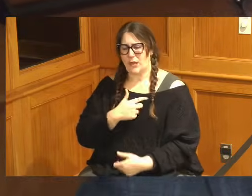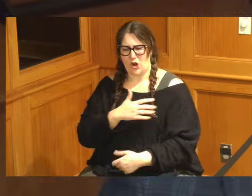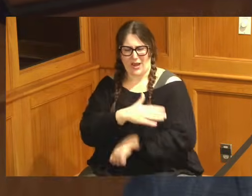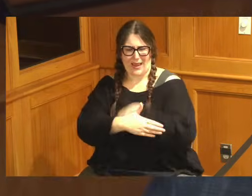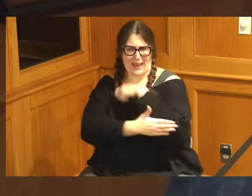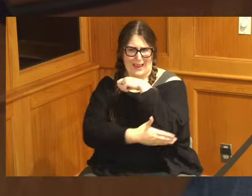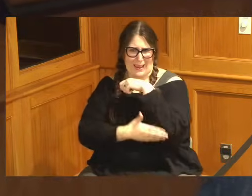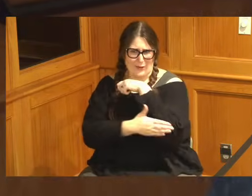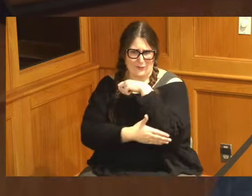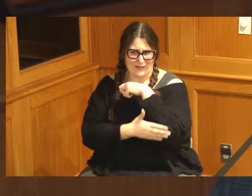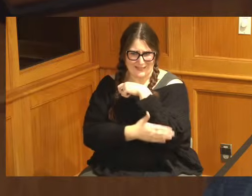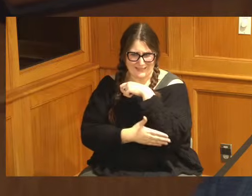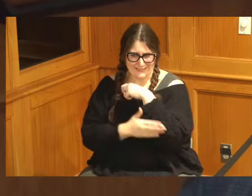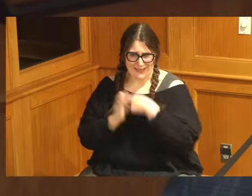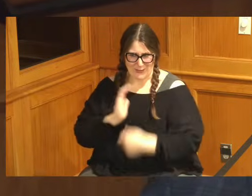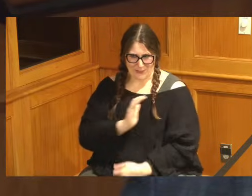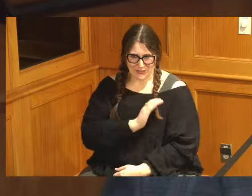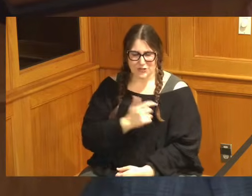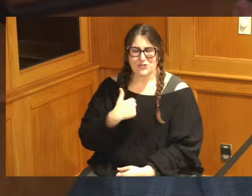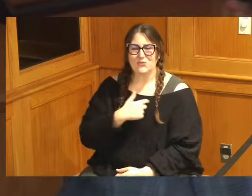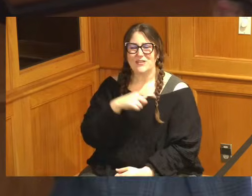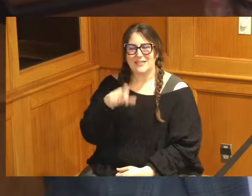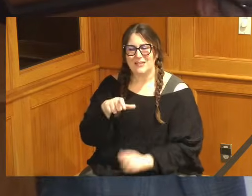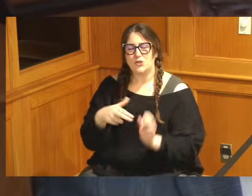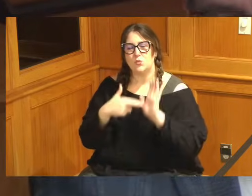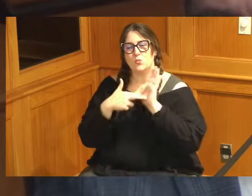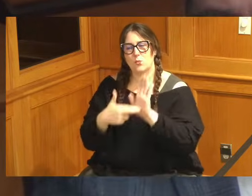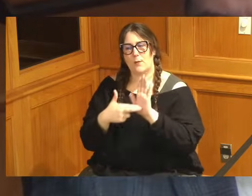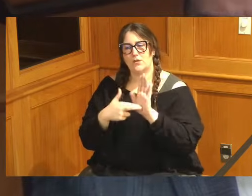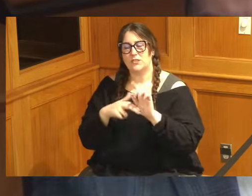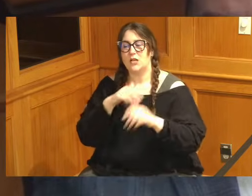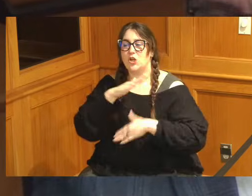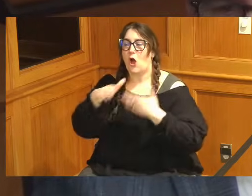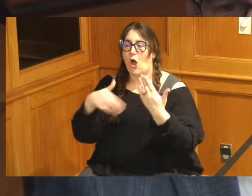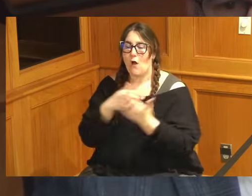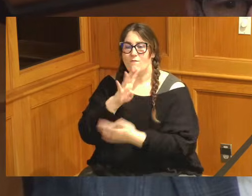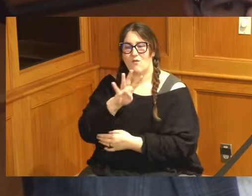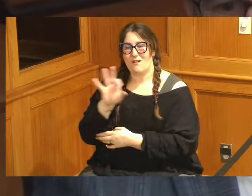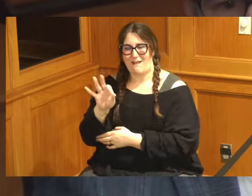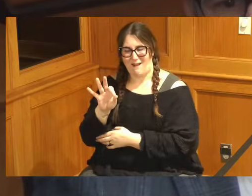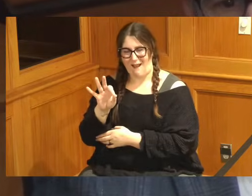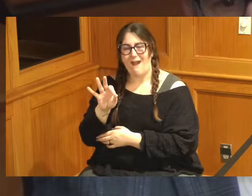and so we need to make sure that we represent all 49 jurisdictions in the county and I think we take